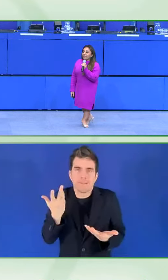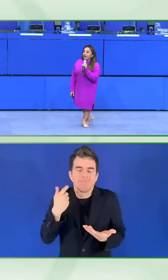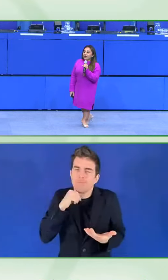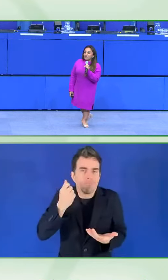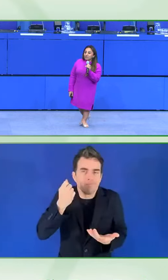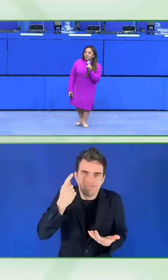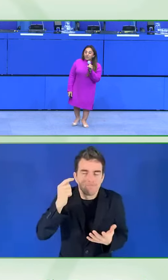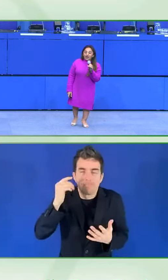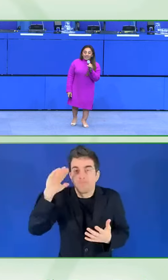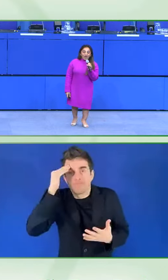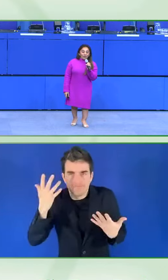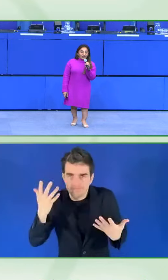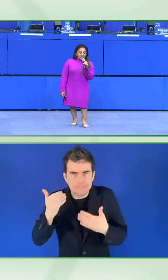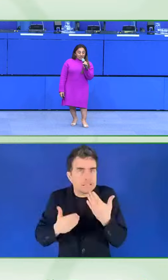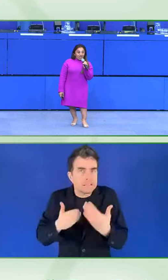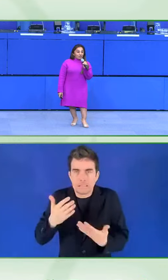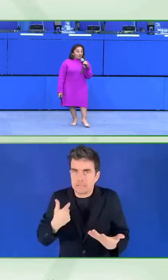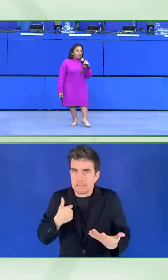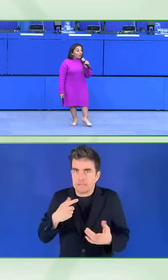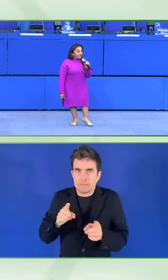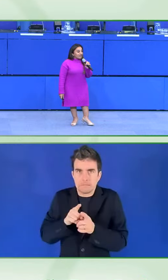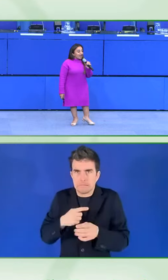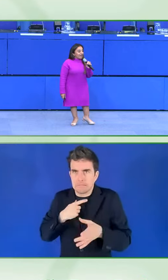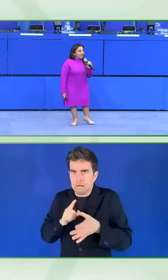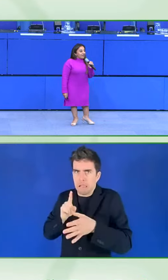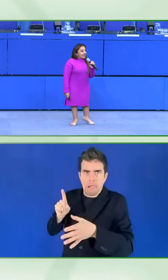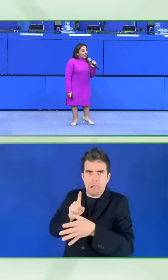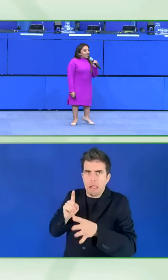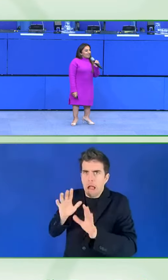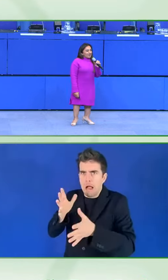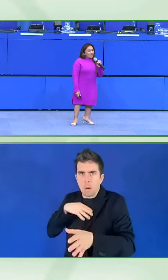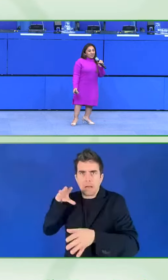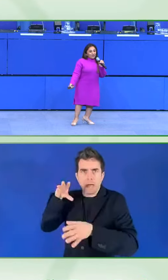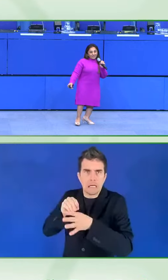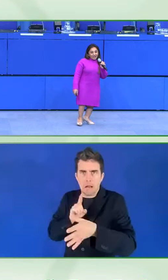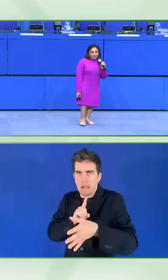We are here because we want to live in a world with zero barriers. These are all of the things that I wish I knew, and someone had told me. I wish someone told me about ableism. We live in a society that is entrenched in it.